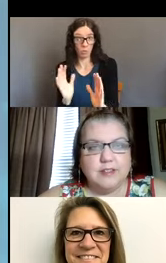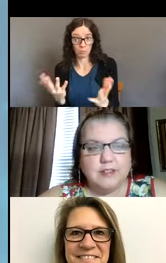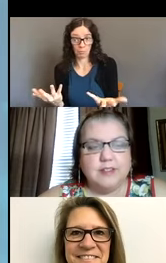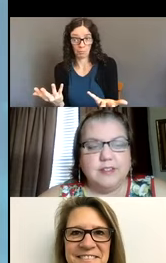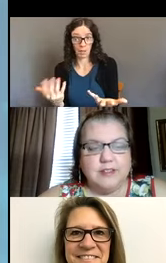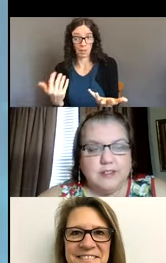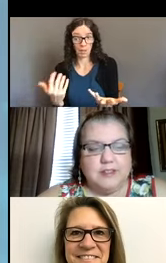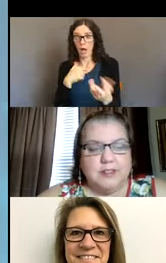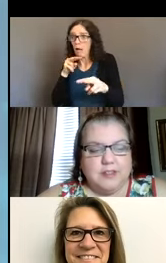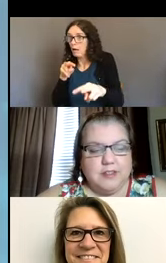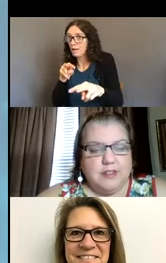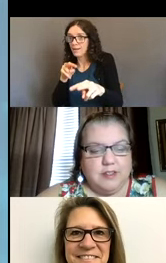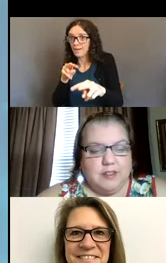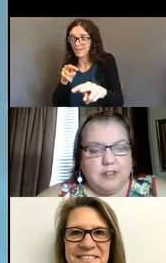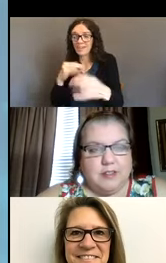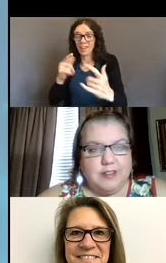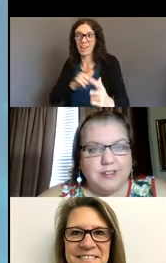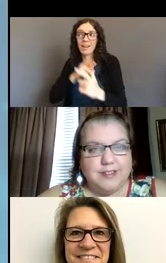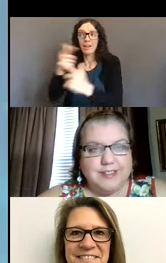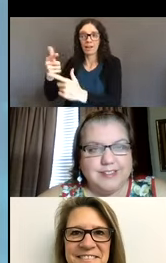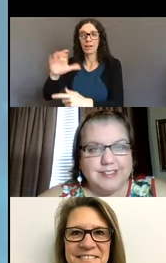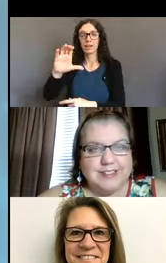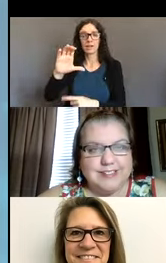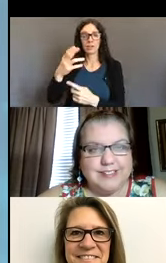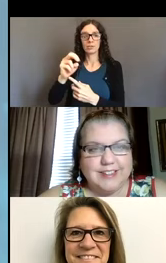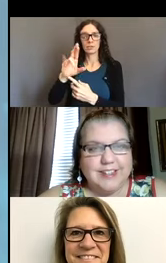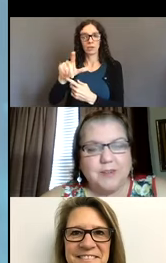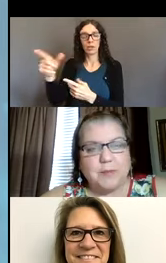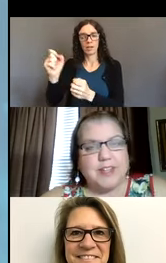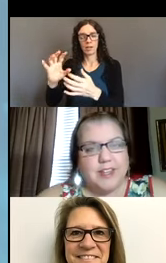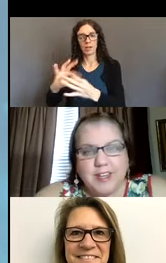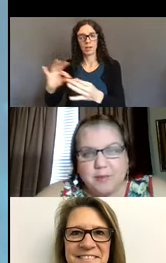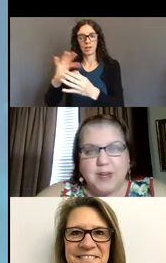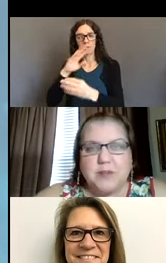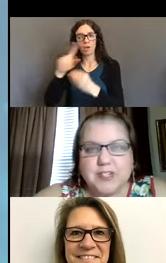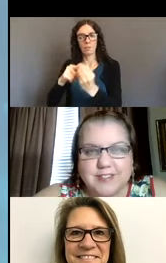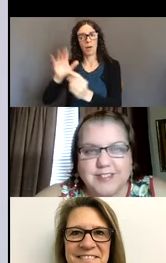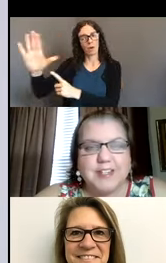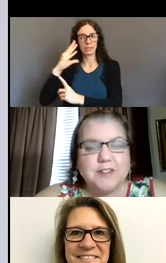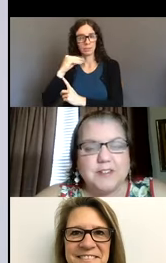and where we started to galvanize our efforts. Thank you Emily. My name is Cheryl Cisneros,